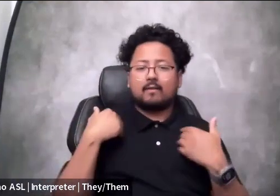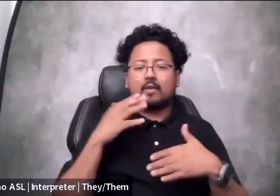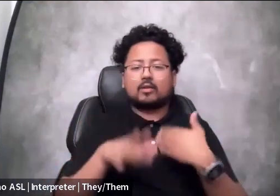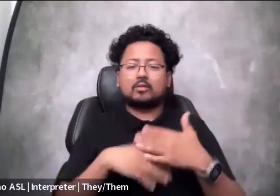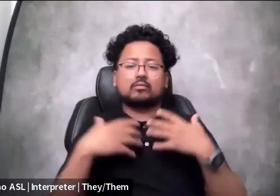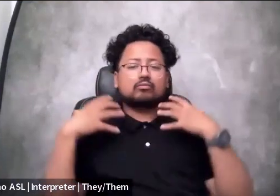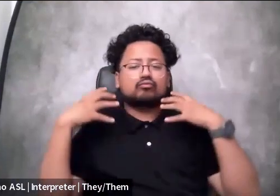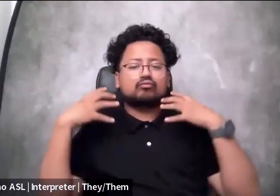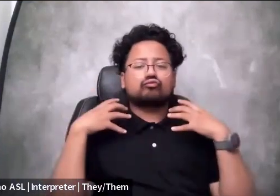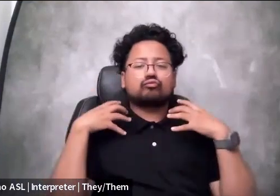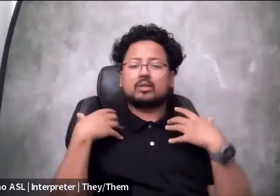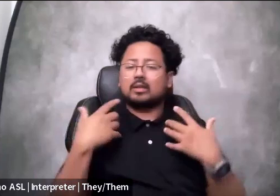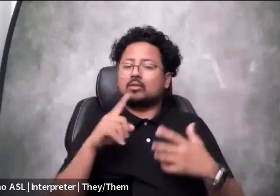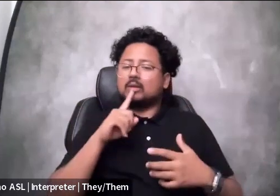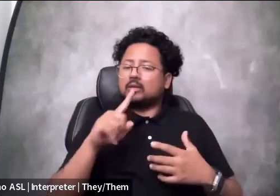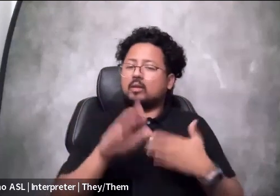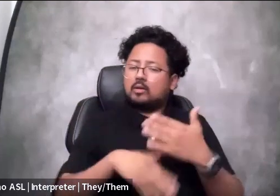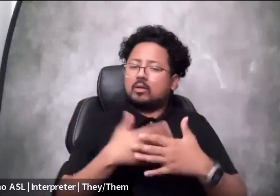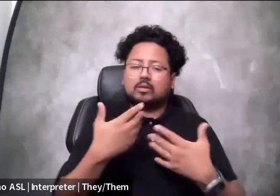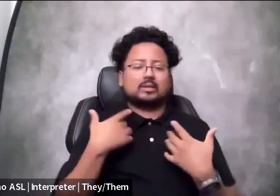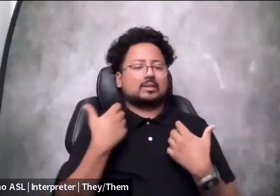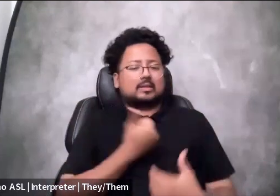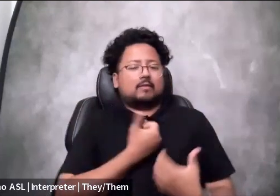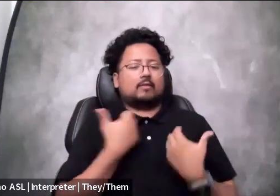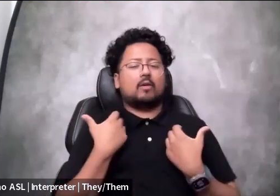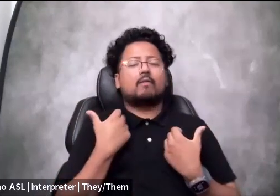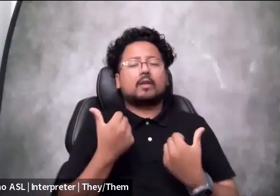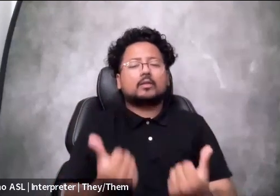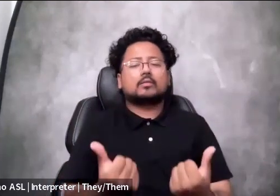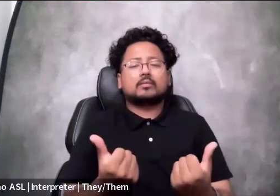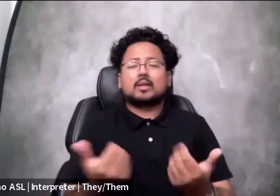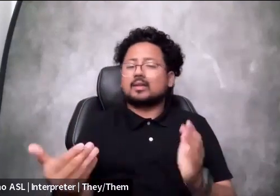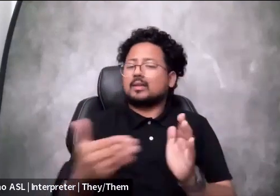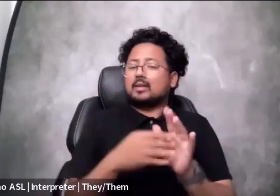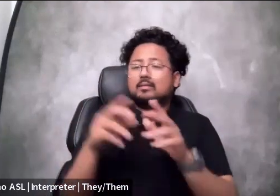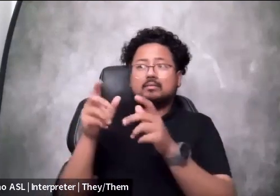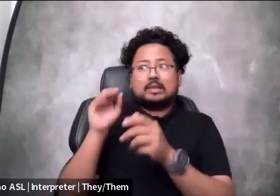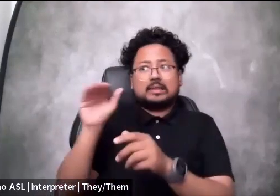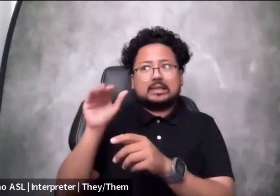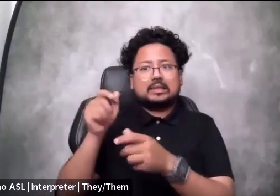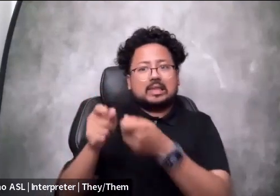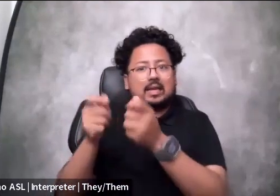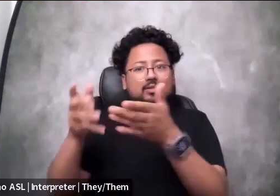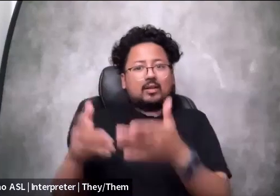with an easy self-confidence. And just to get back in my editor, I had to make sure to include the chair in it. So I'm like,